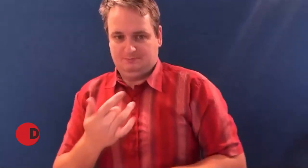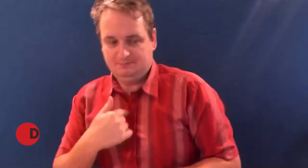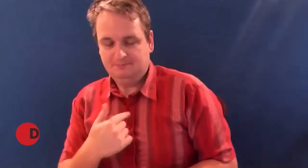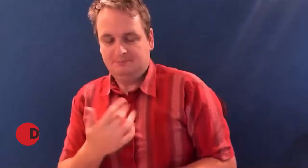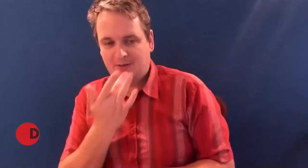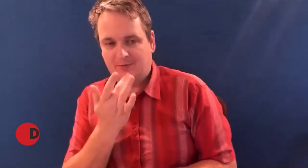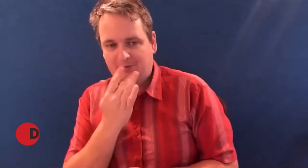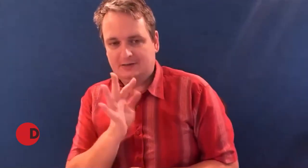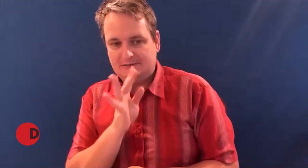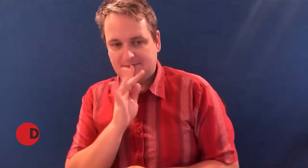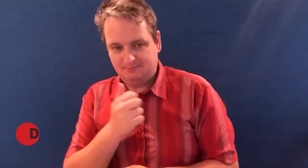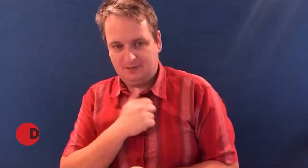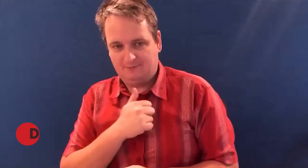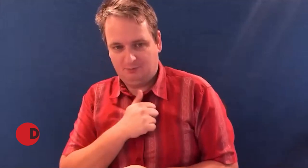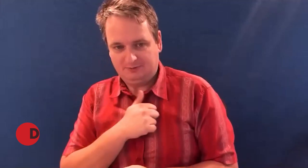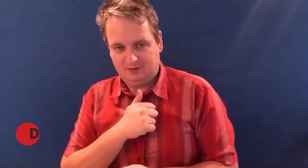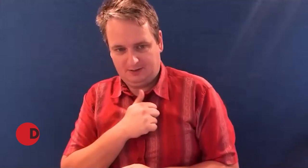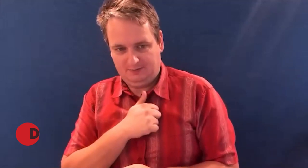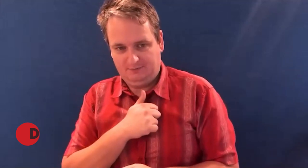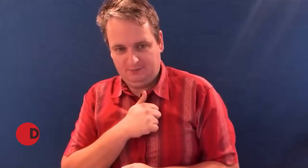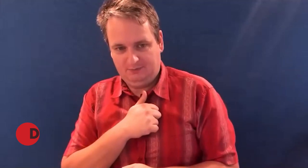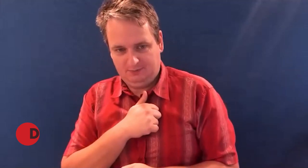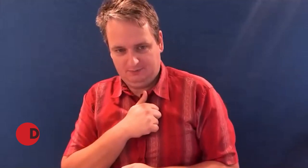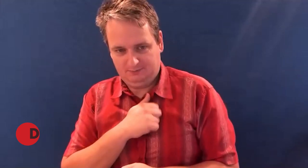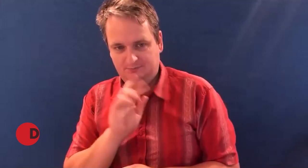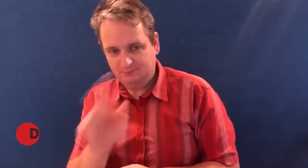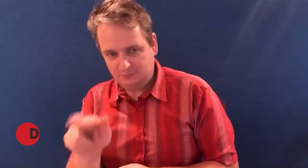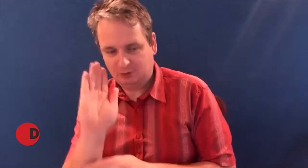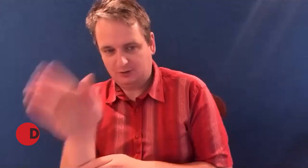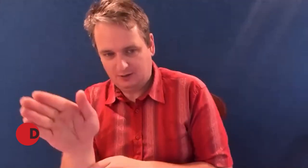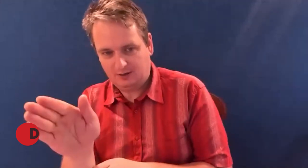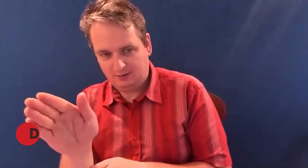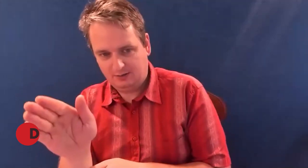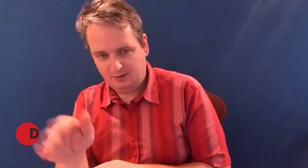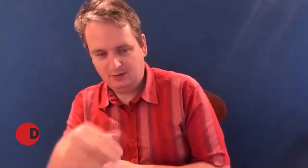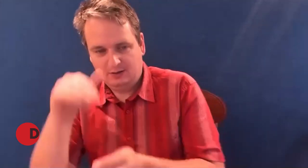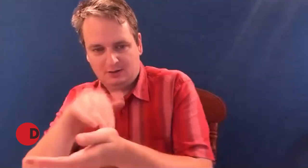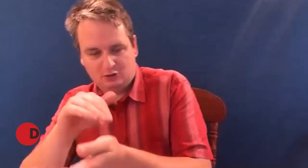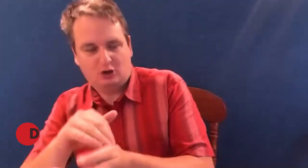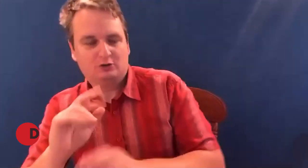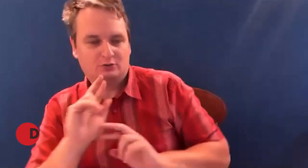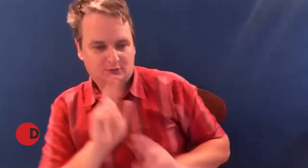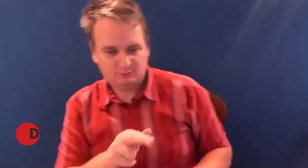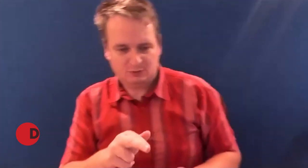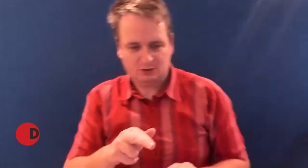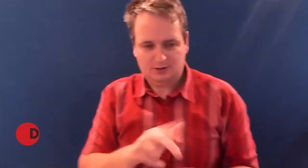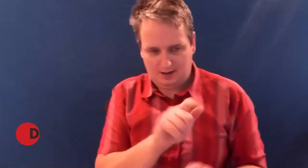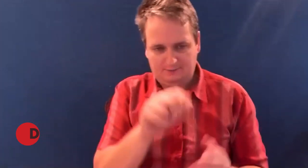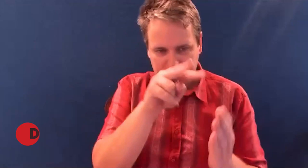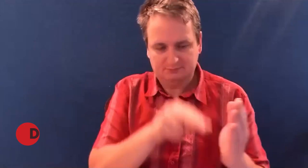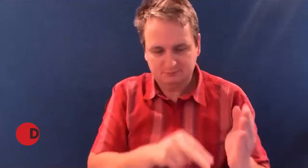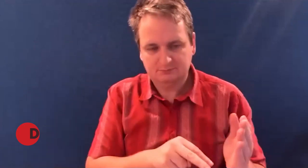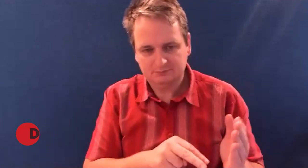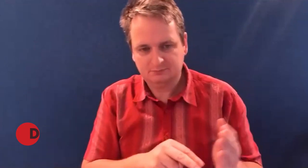which is slower, or I prefer to speak myself directly to the doctor and he speaks back.